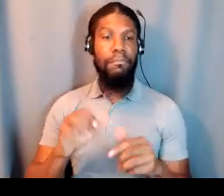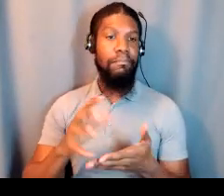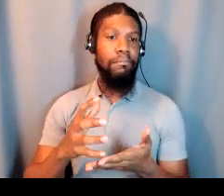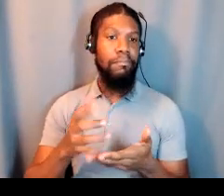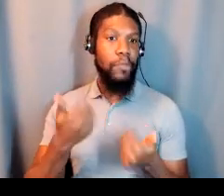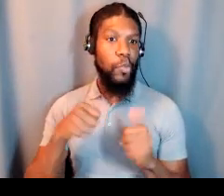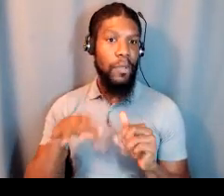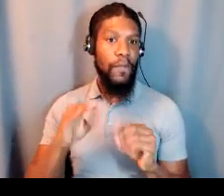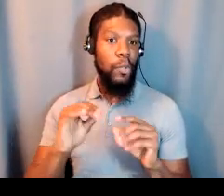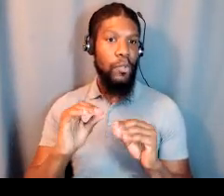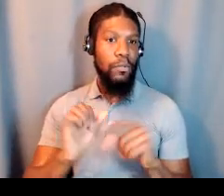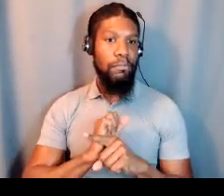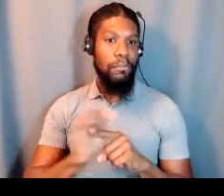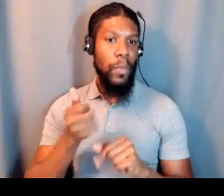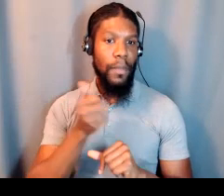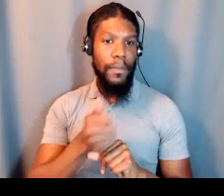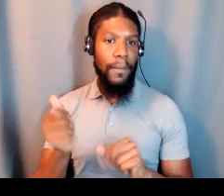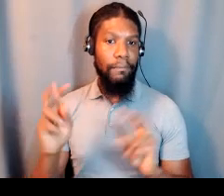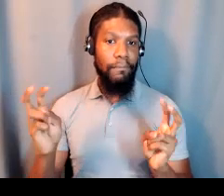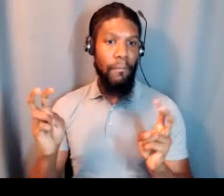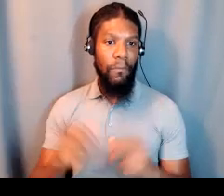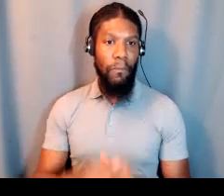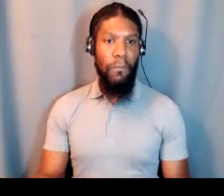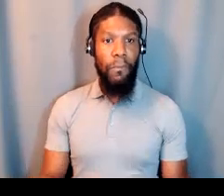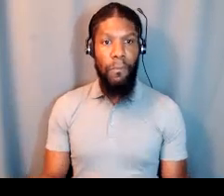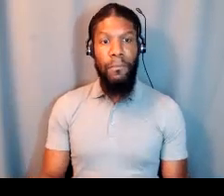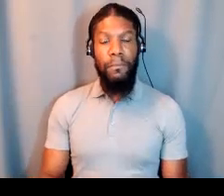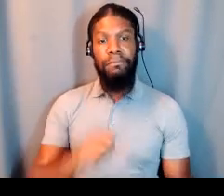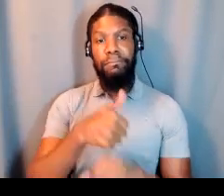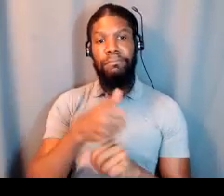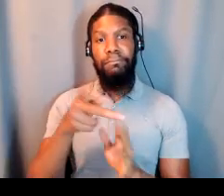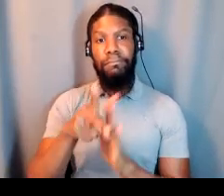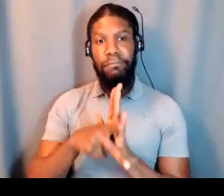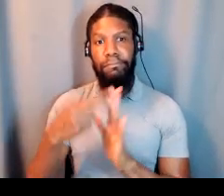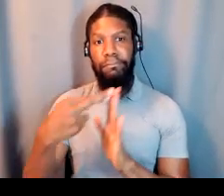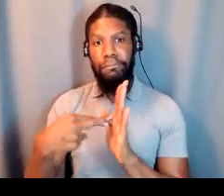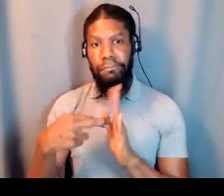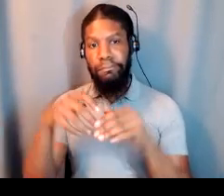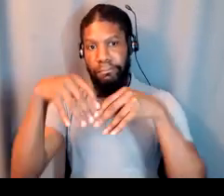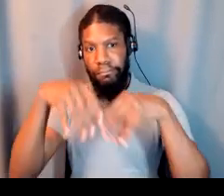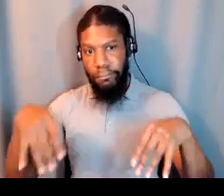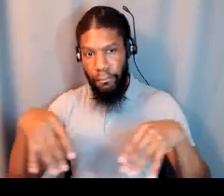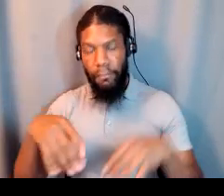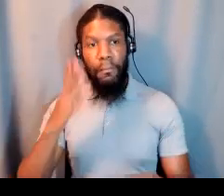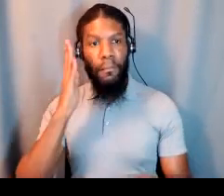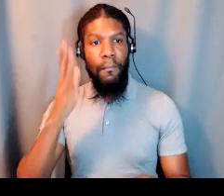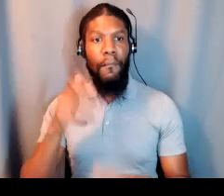This lack of an enforced hierarchy allows for the cultivation of antiracist tools as well as learning by avoiding, as Kendi notes,